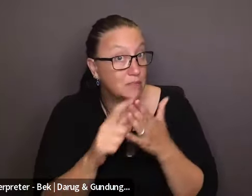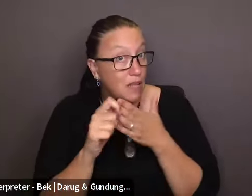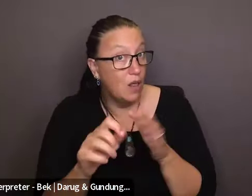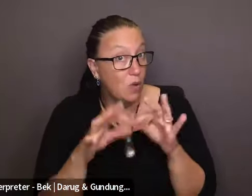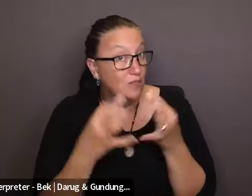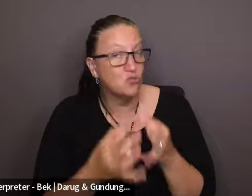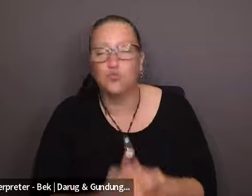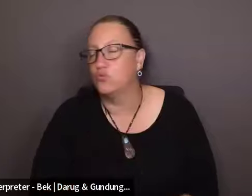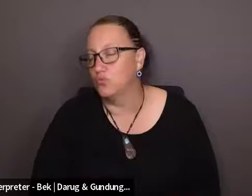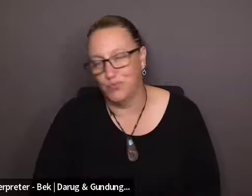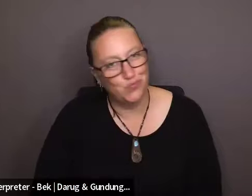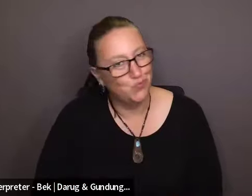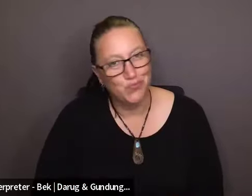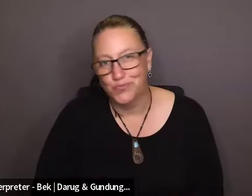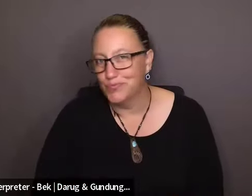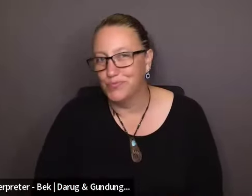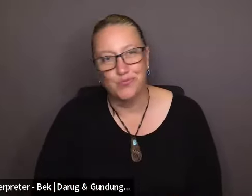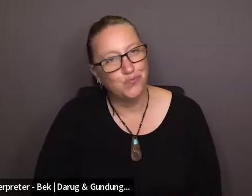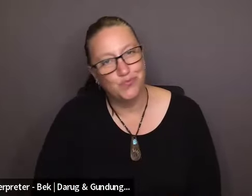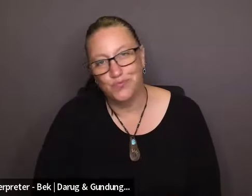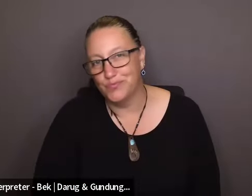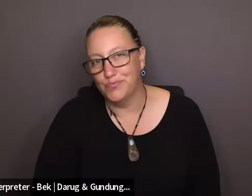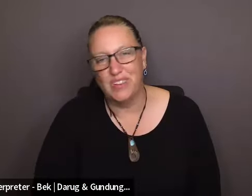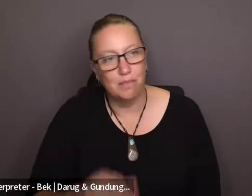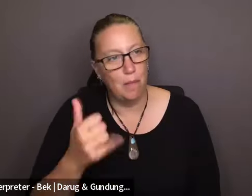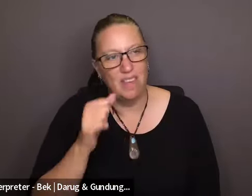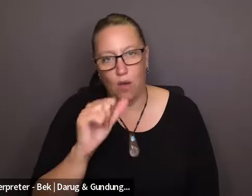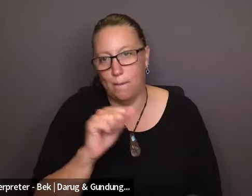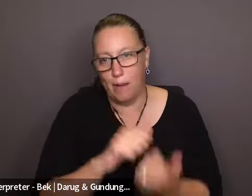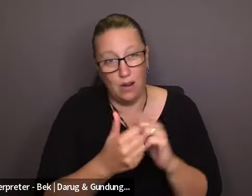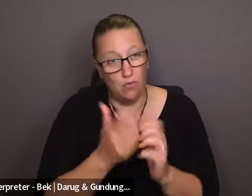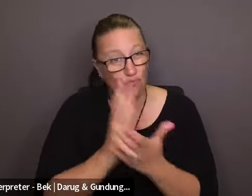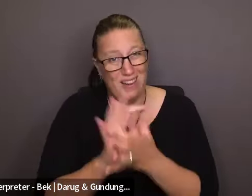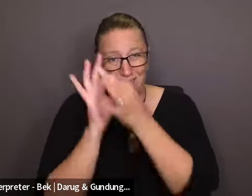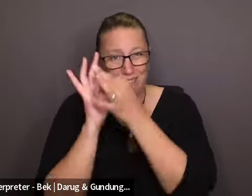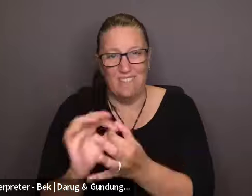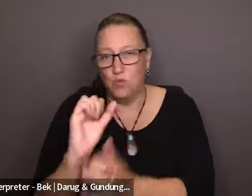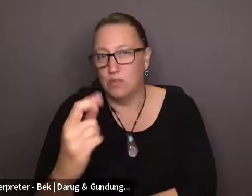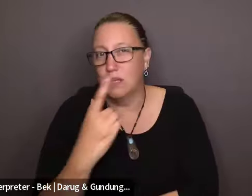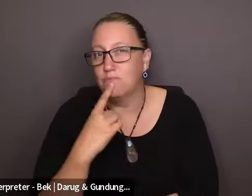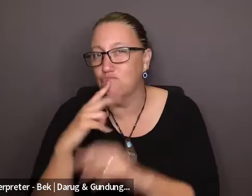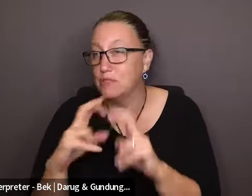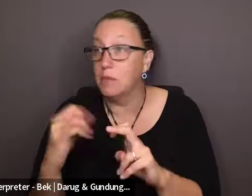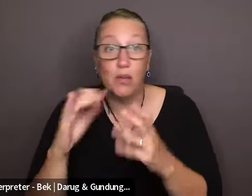disability-led organisation. However, your partner doesn't necessarily need to be a disability-led organisation.